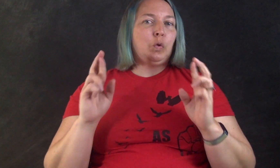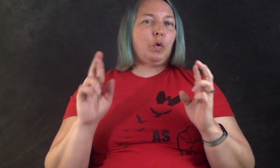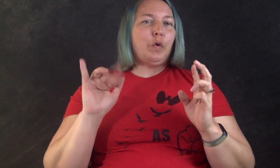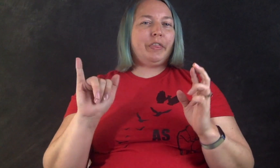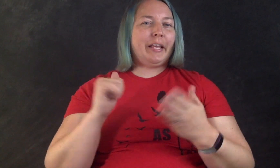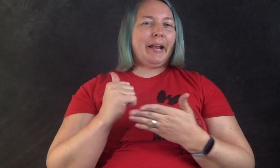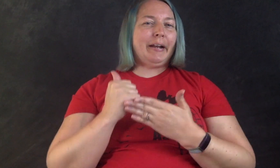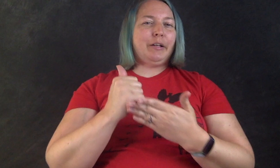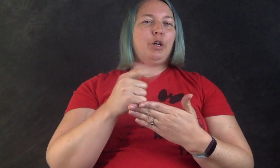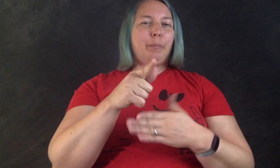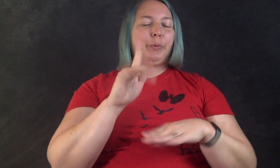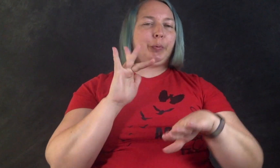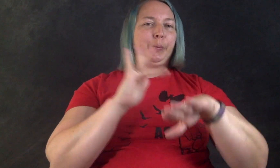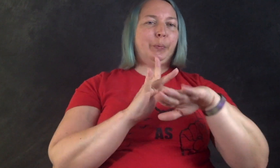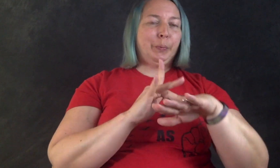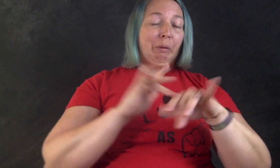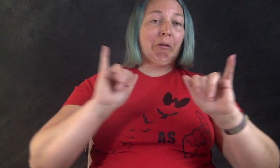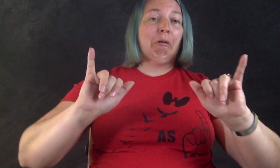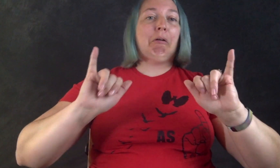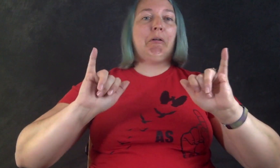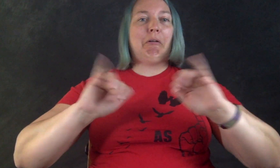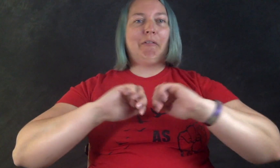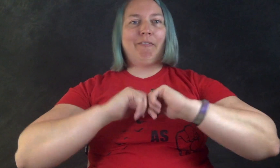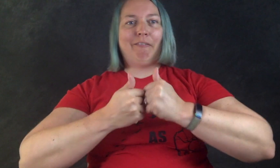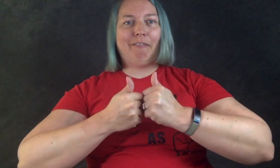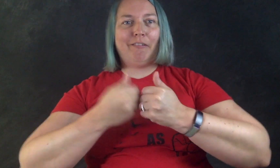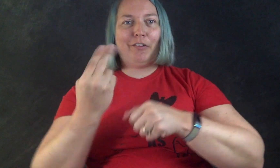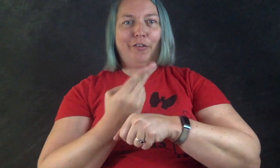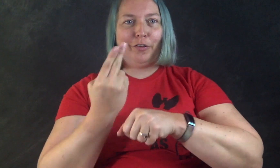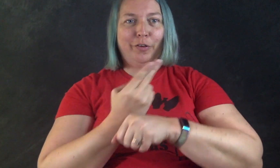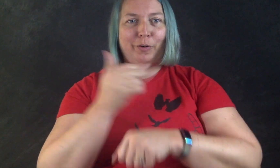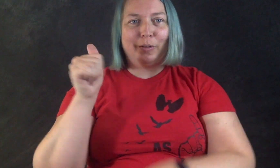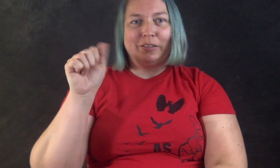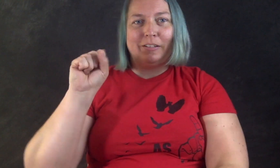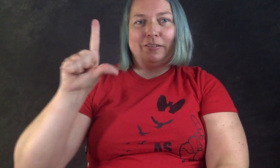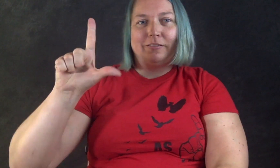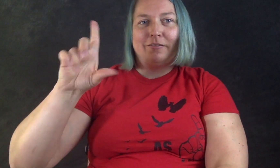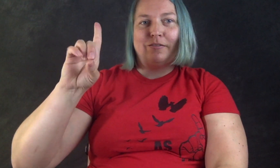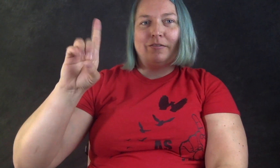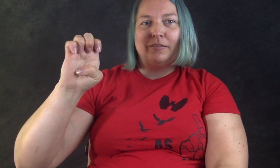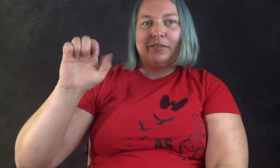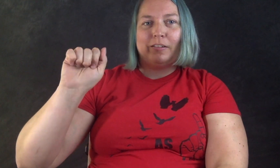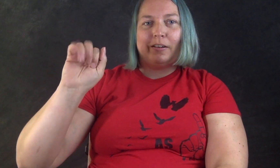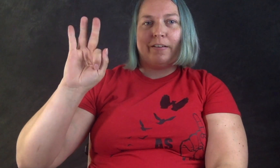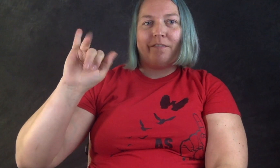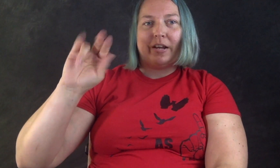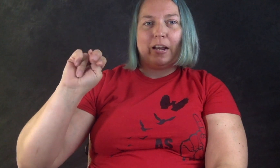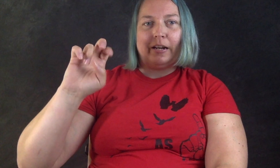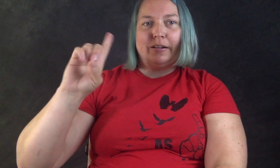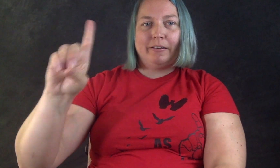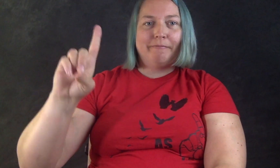I hope that tutorial helps you figure out how to navigate ASL Deafined.